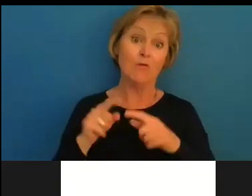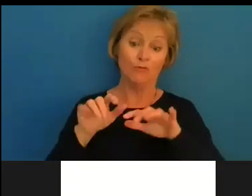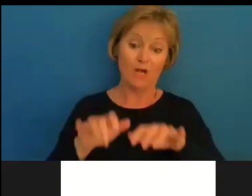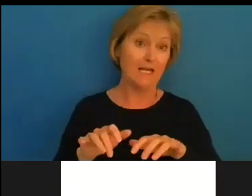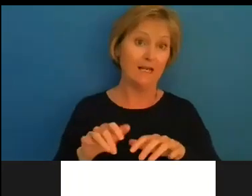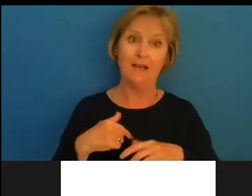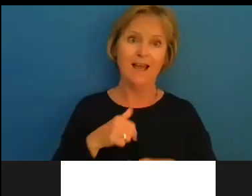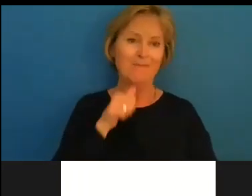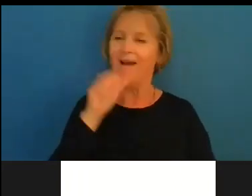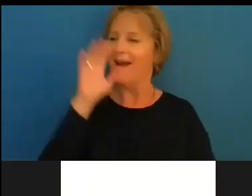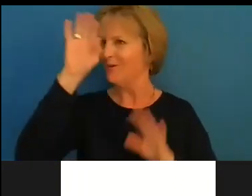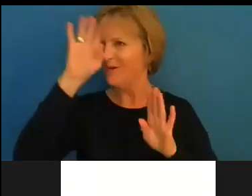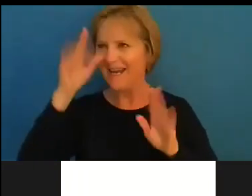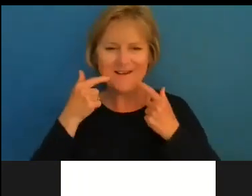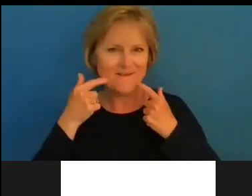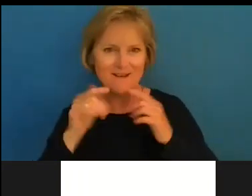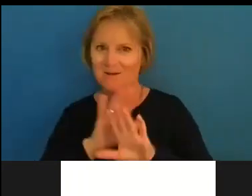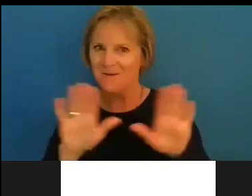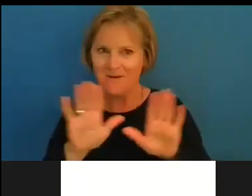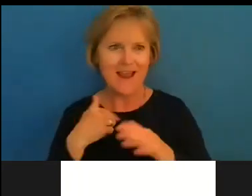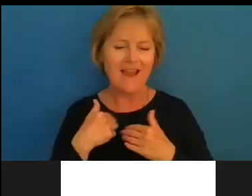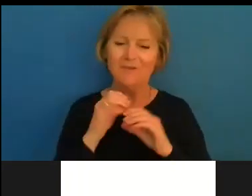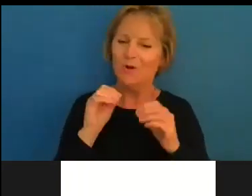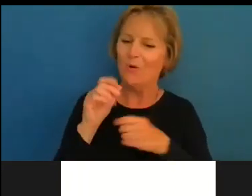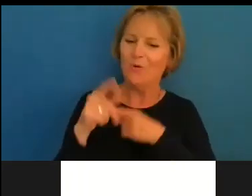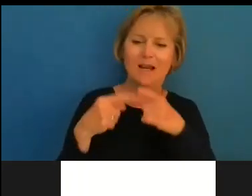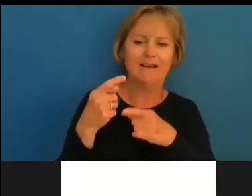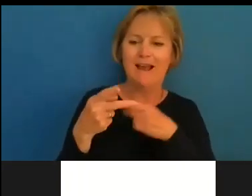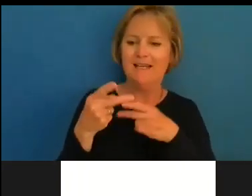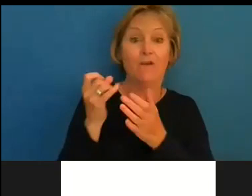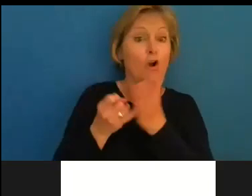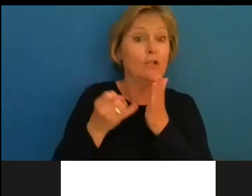I am not creative in other ways, I don't have any kind of artistic talent, but I think --